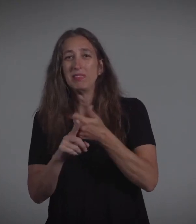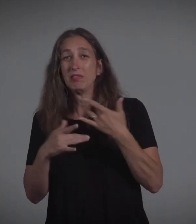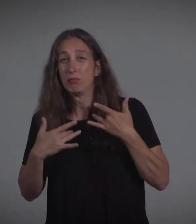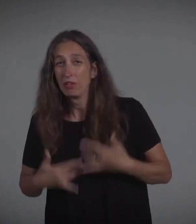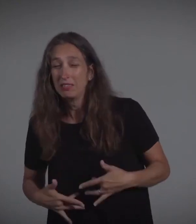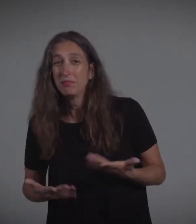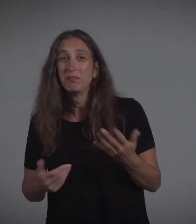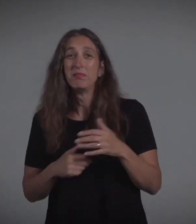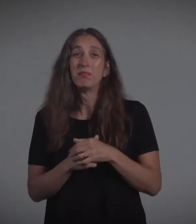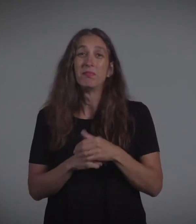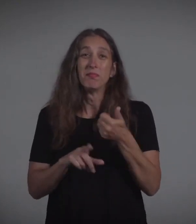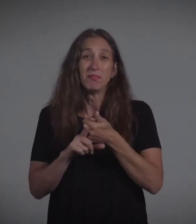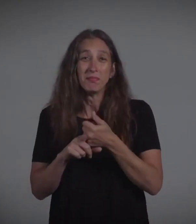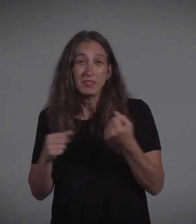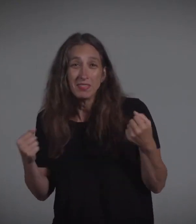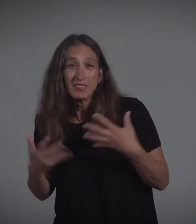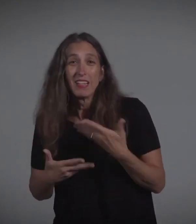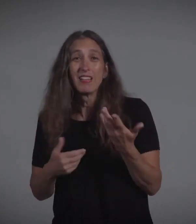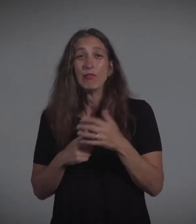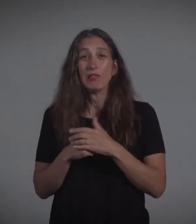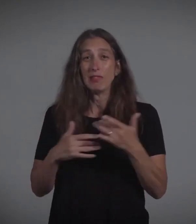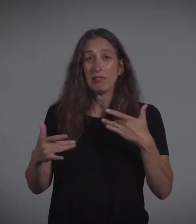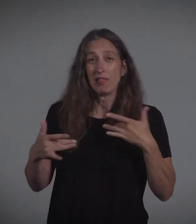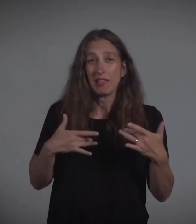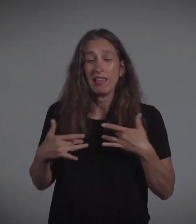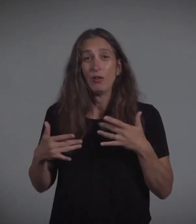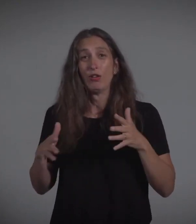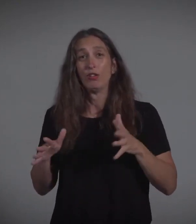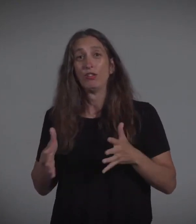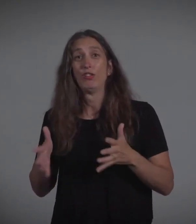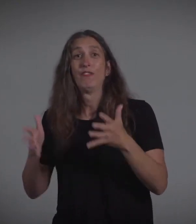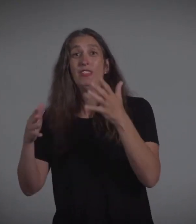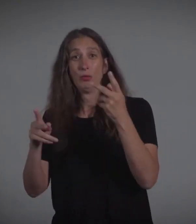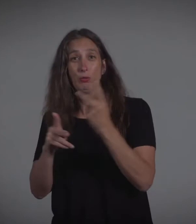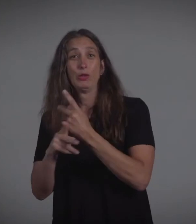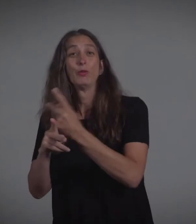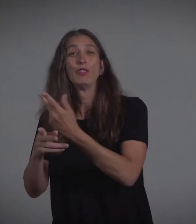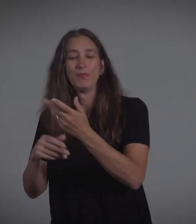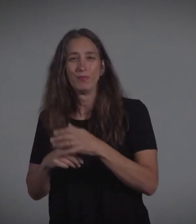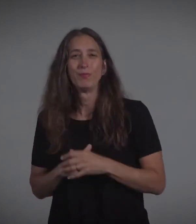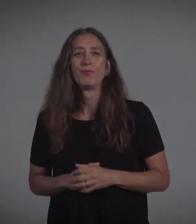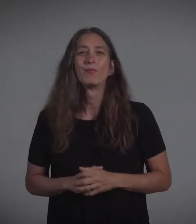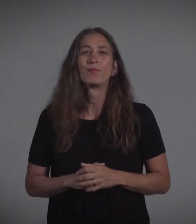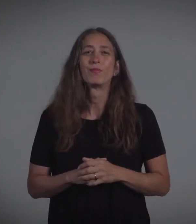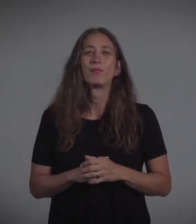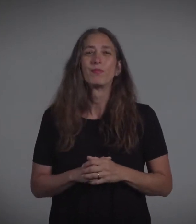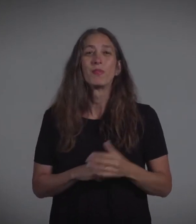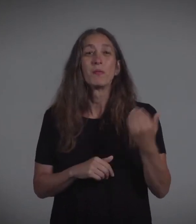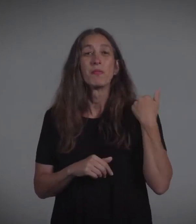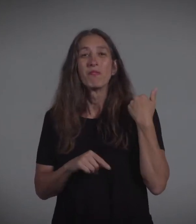and become more and more depressed. They may become more scared, anxious, and nervous.